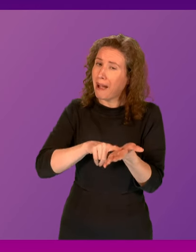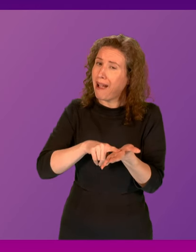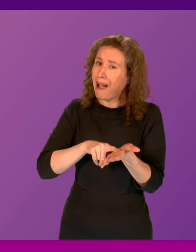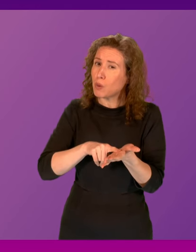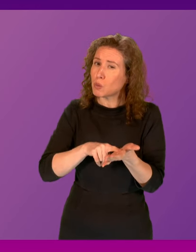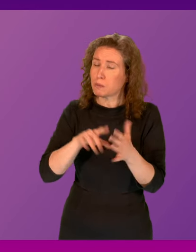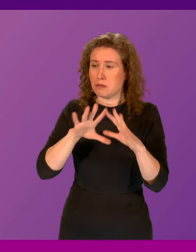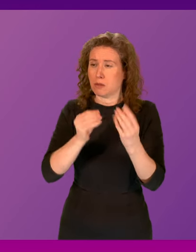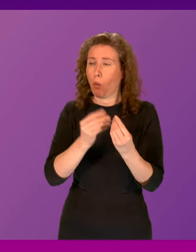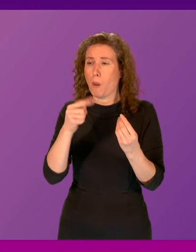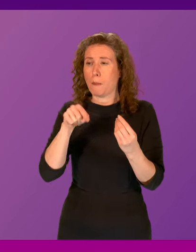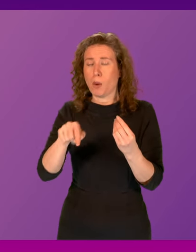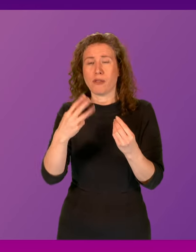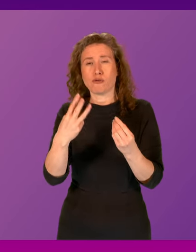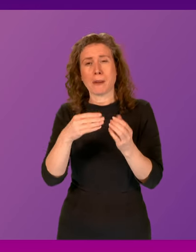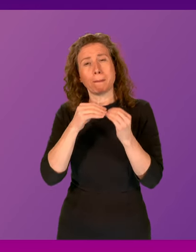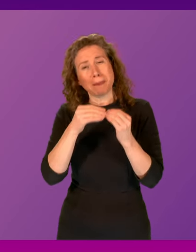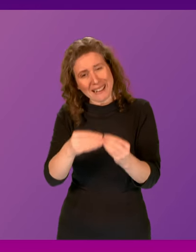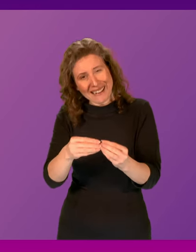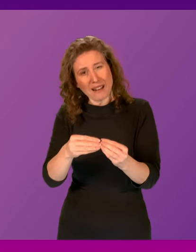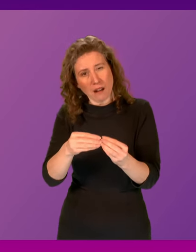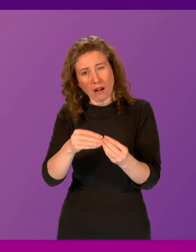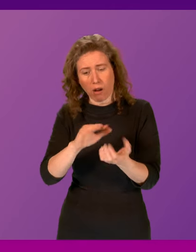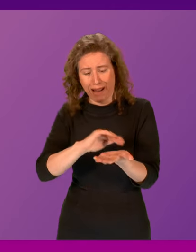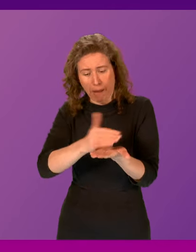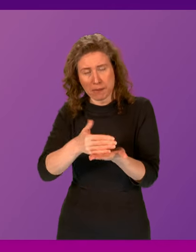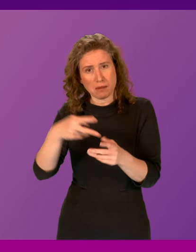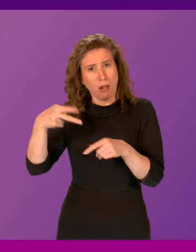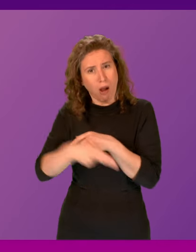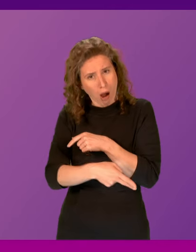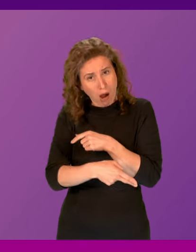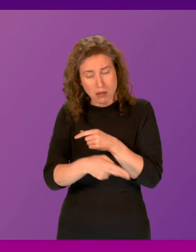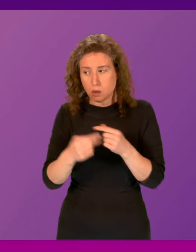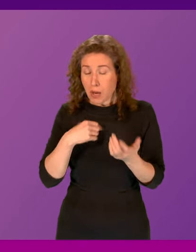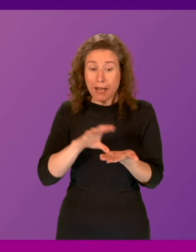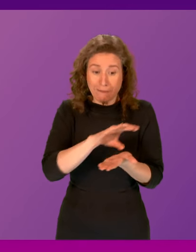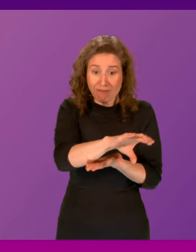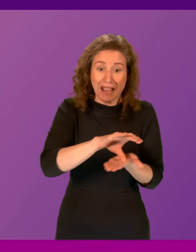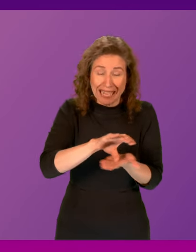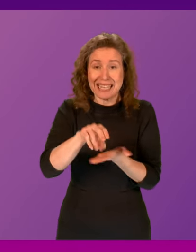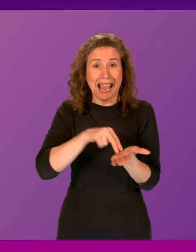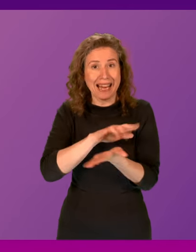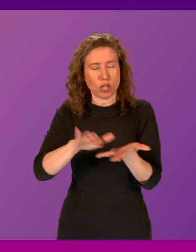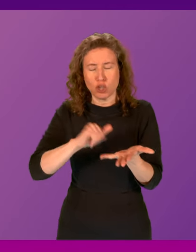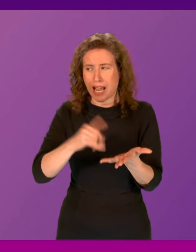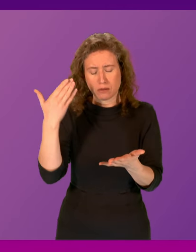in capital funding. Of course, we are investing in our NHS despite those cuts. It would be